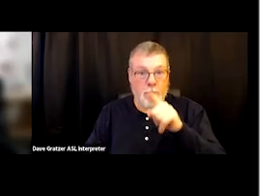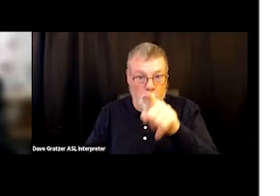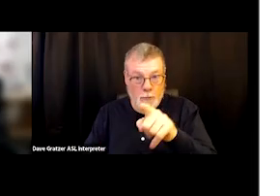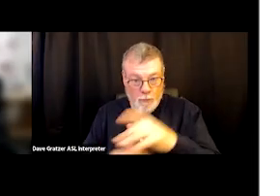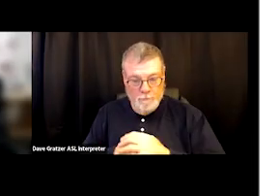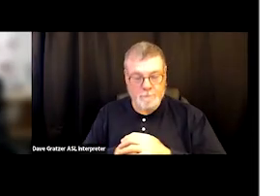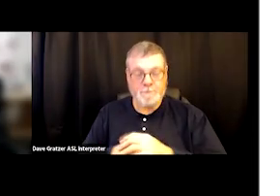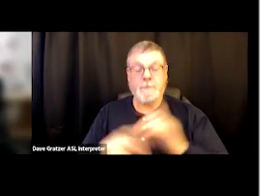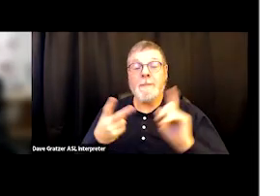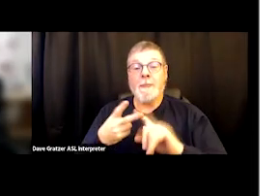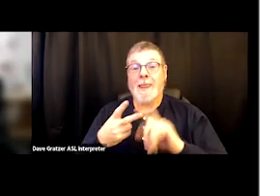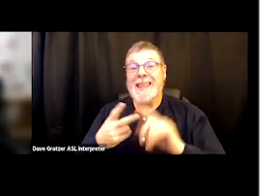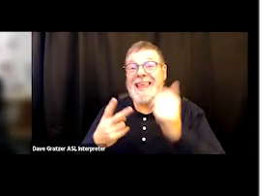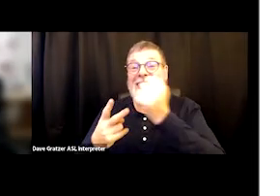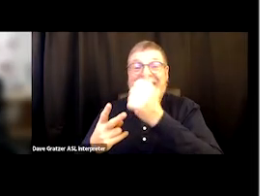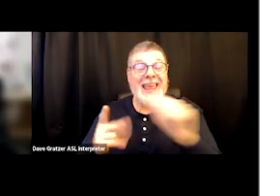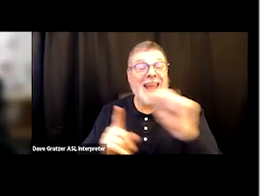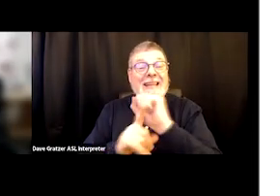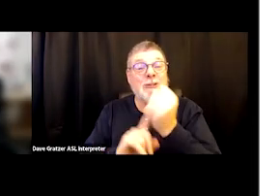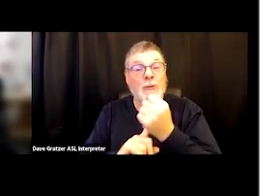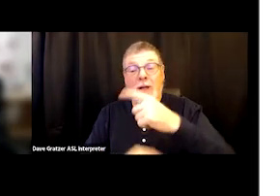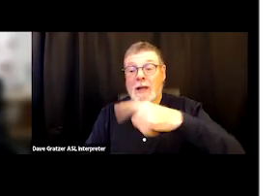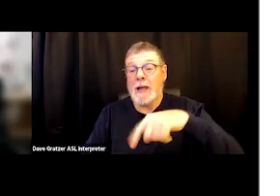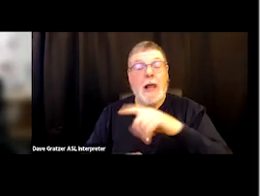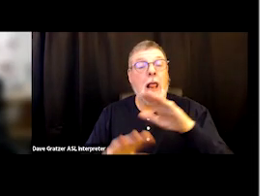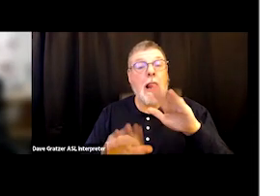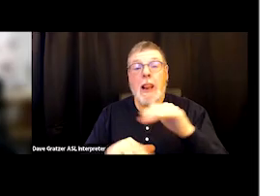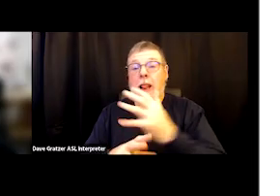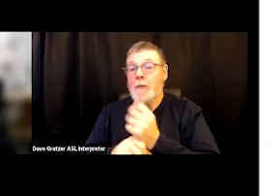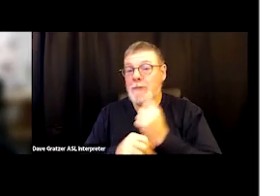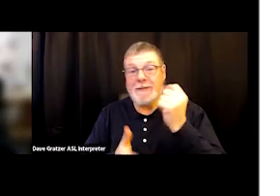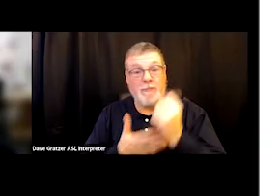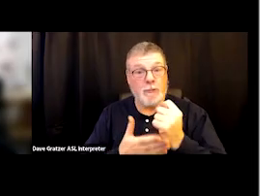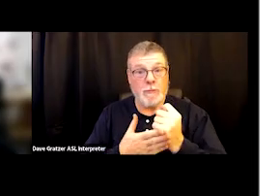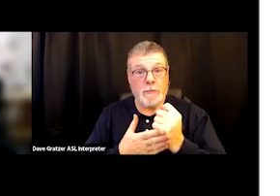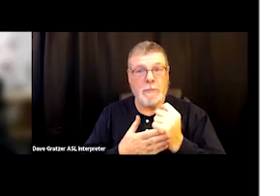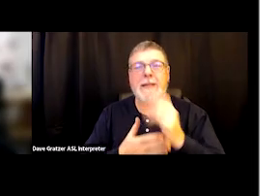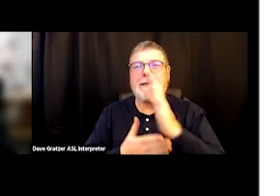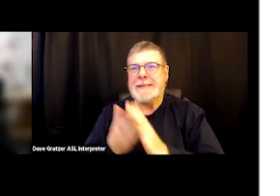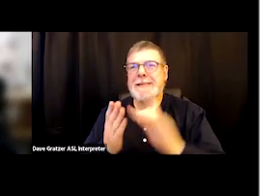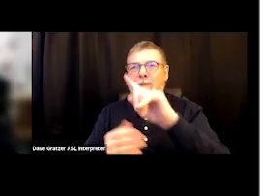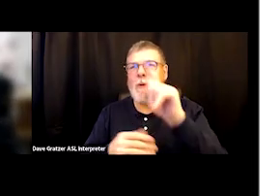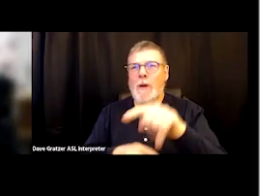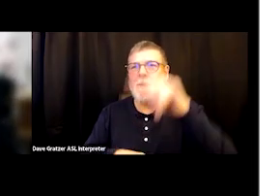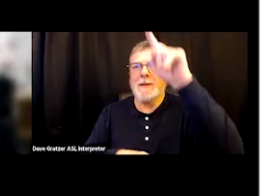and if there's any conditions that the applicant has not received treatment. There were some questions that came in through the Q&A